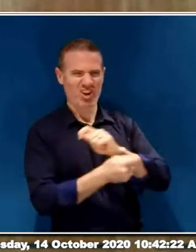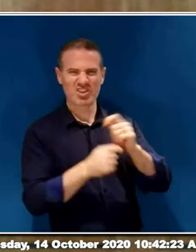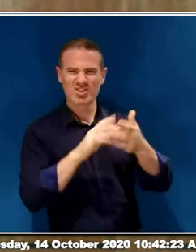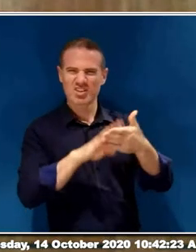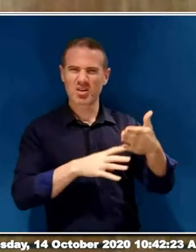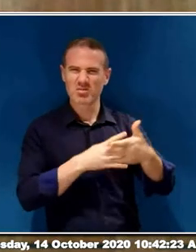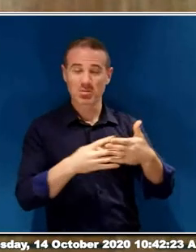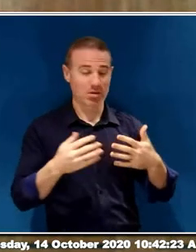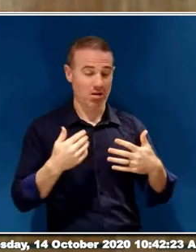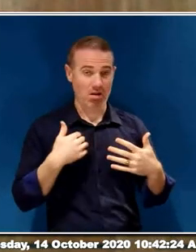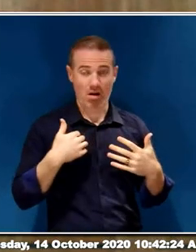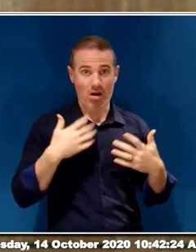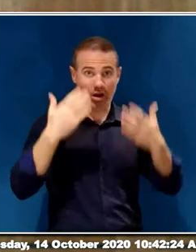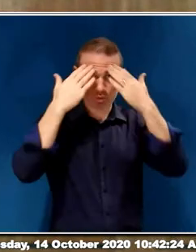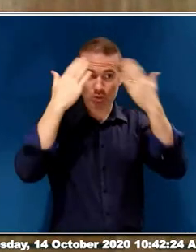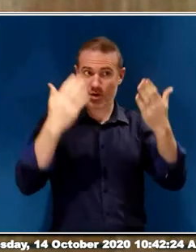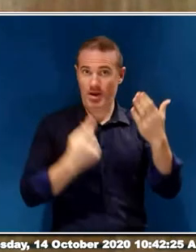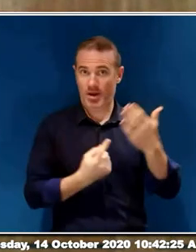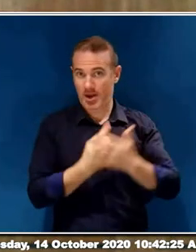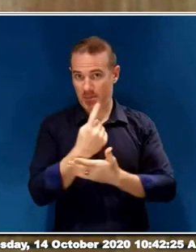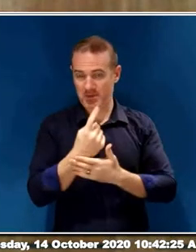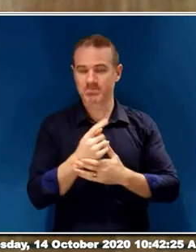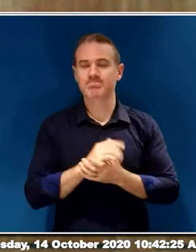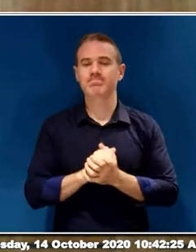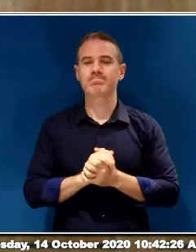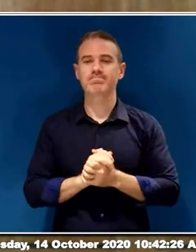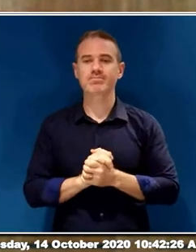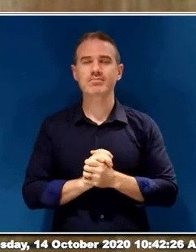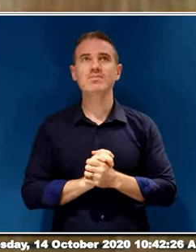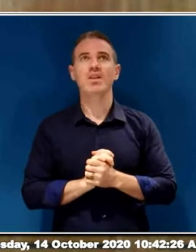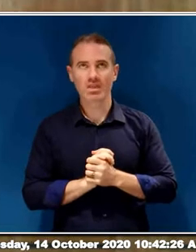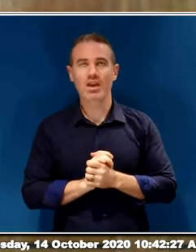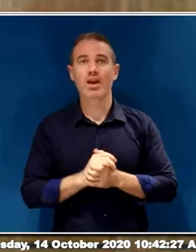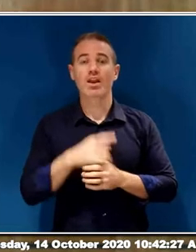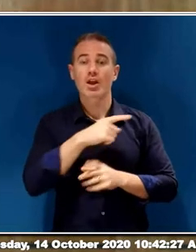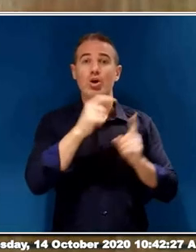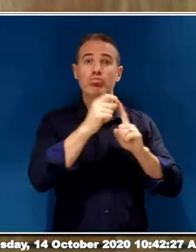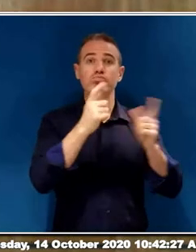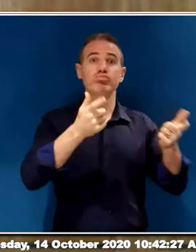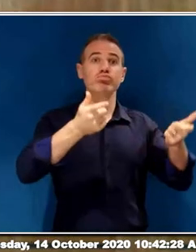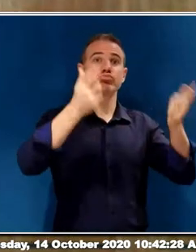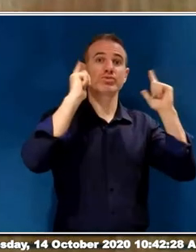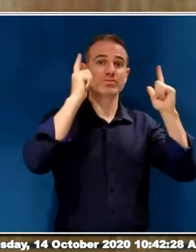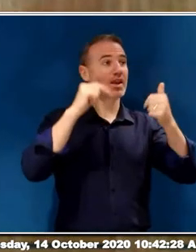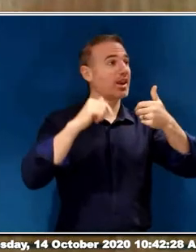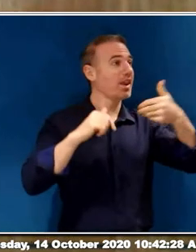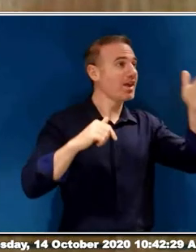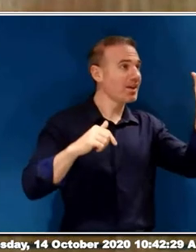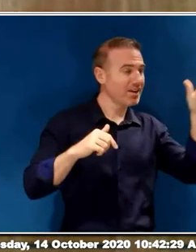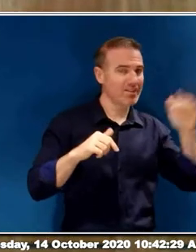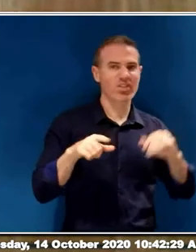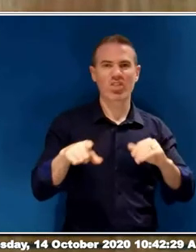Monday after the Principal left, Kobe was taken into one classroom,